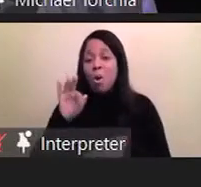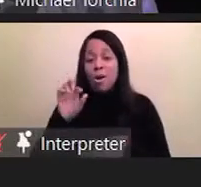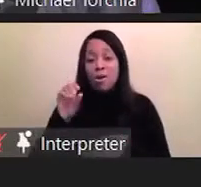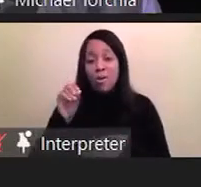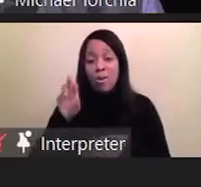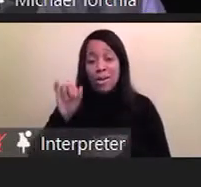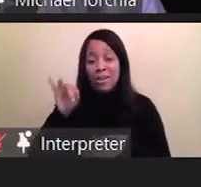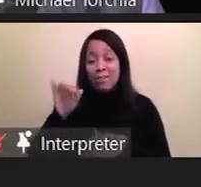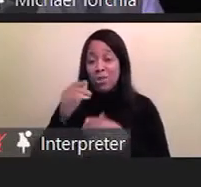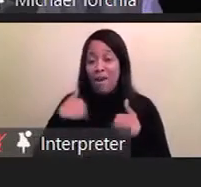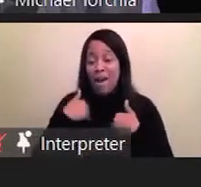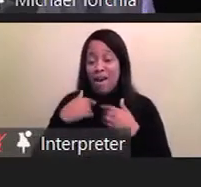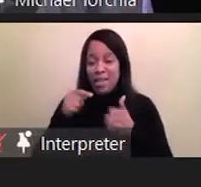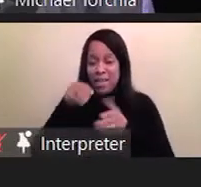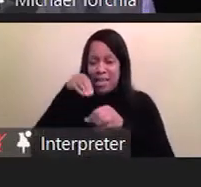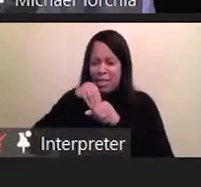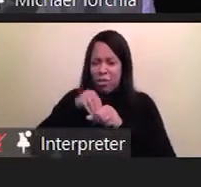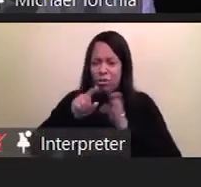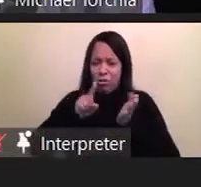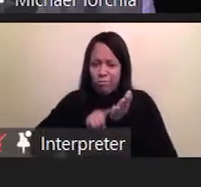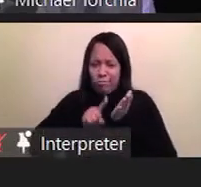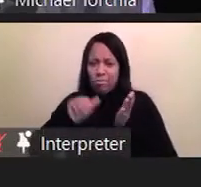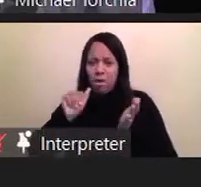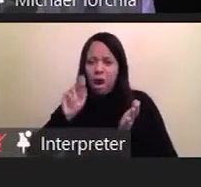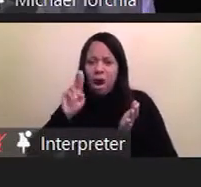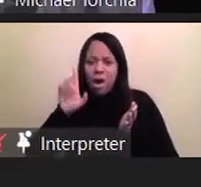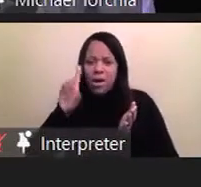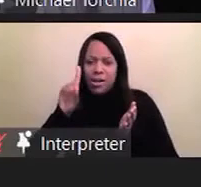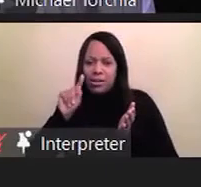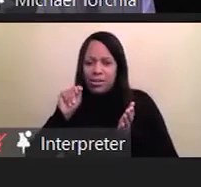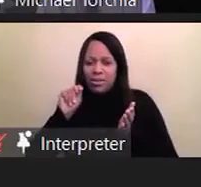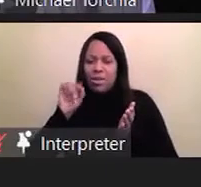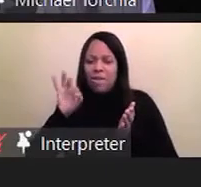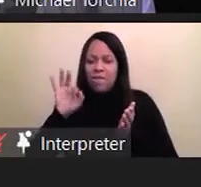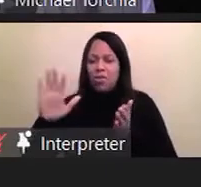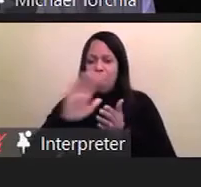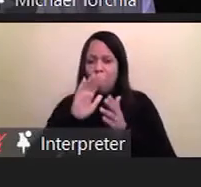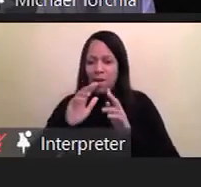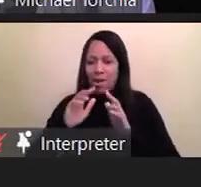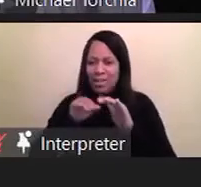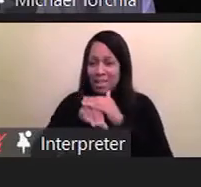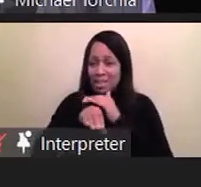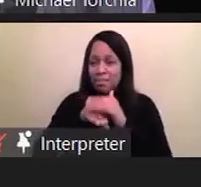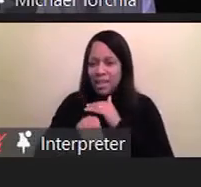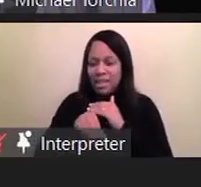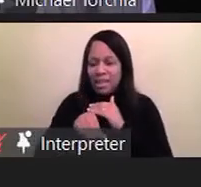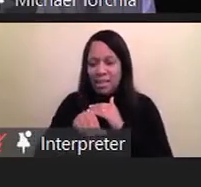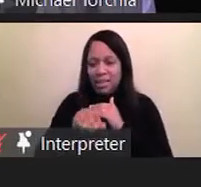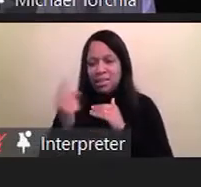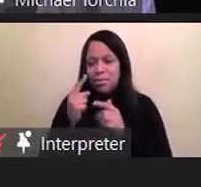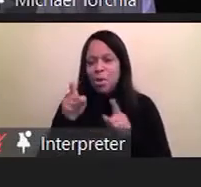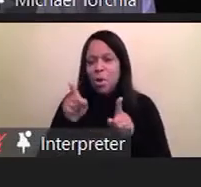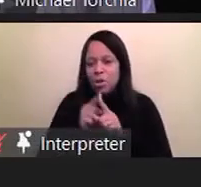and you want to fix all of the elements going on in your firm.